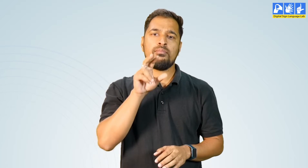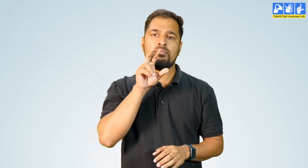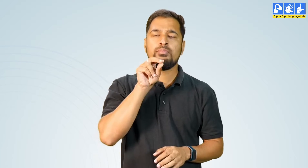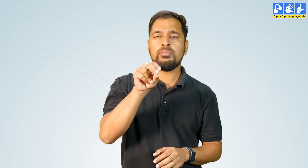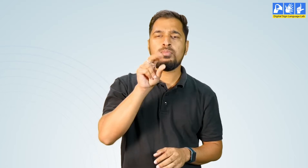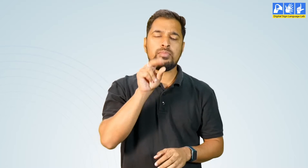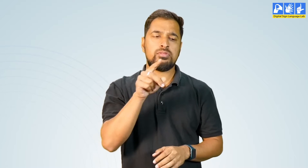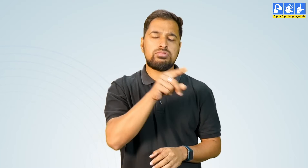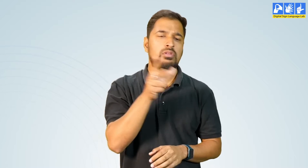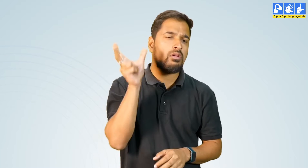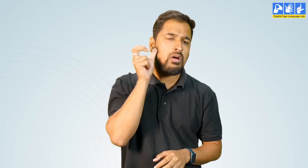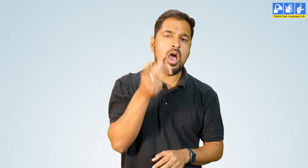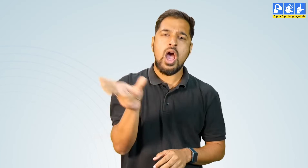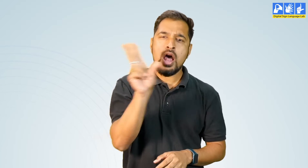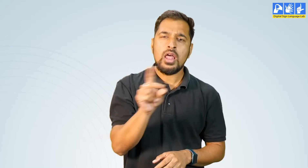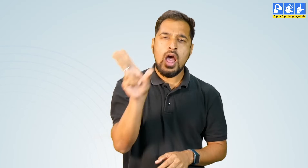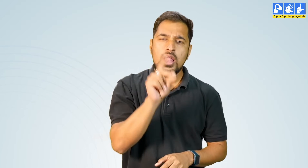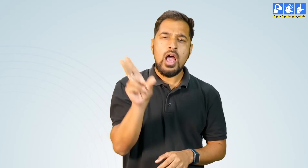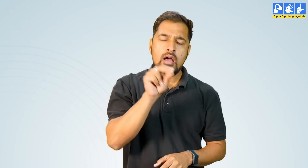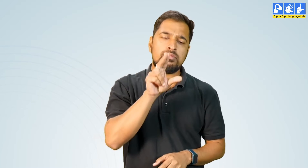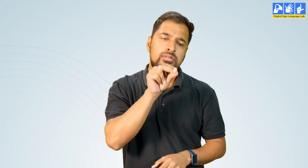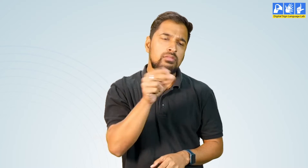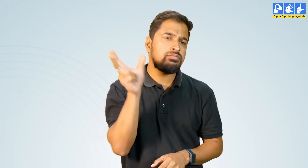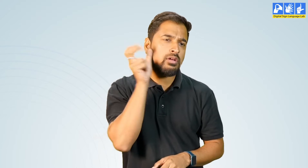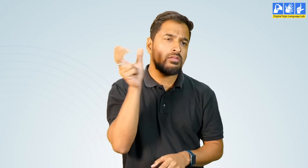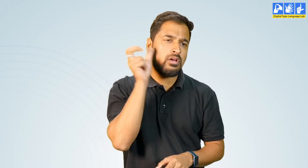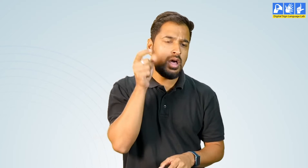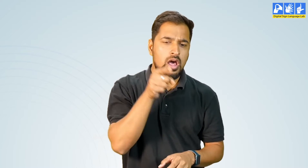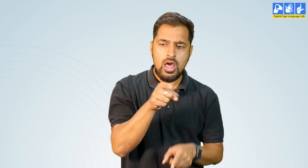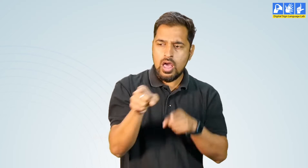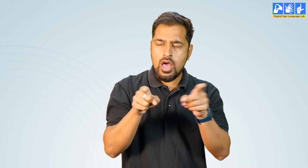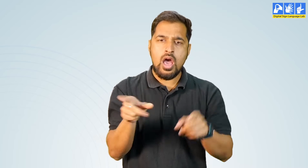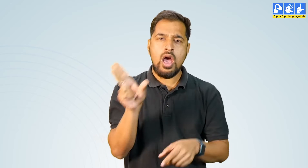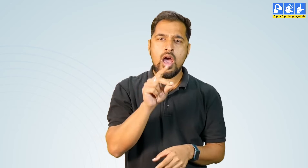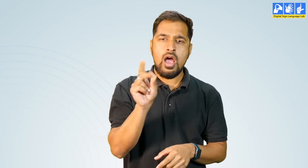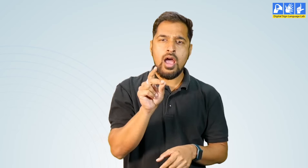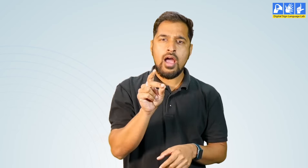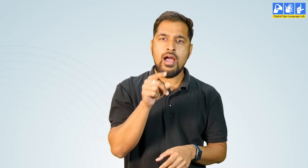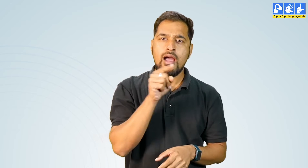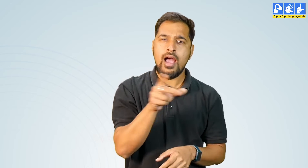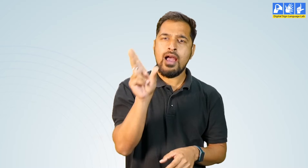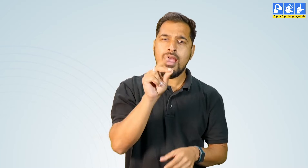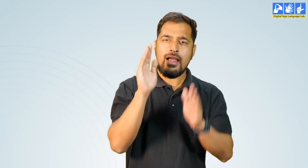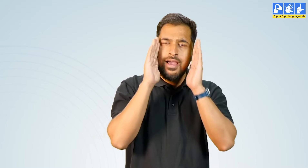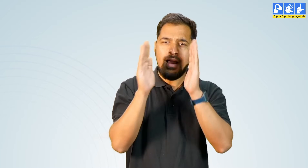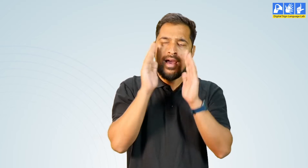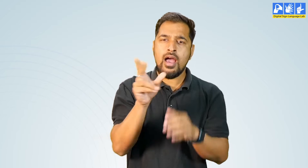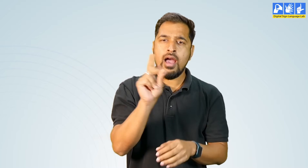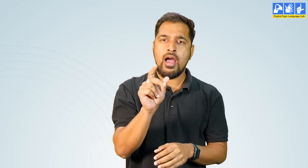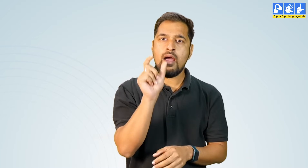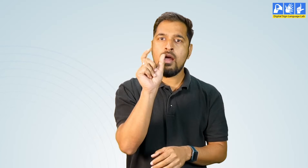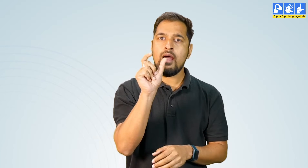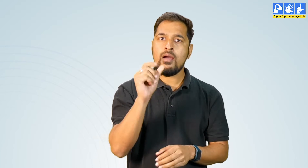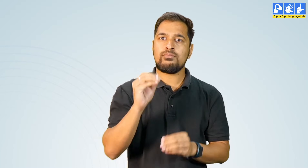When children hear pronunciation of words of various objects using joint attention,